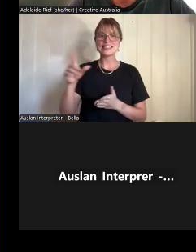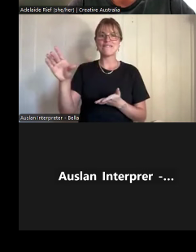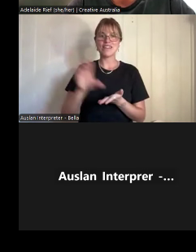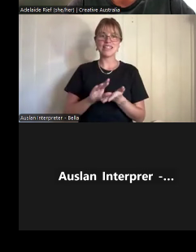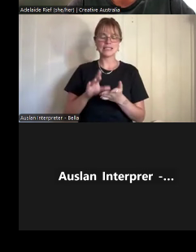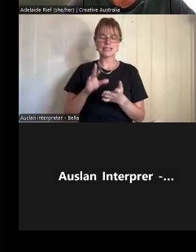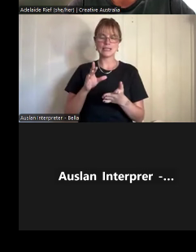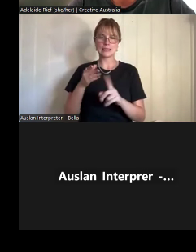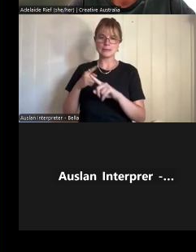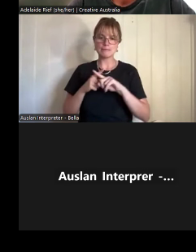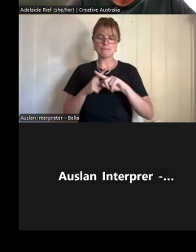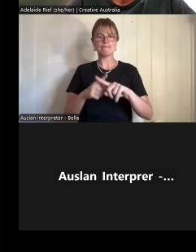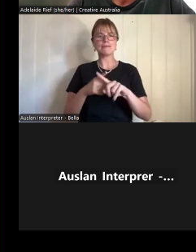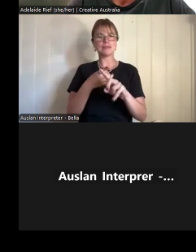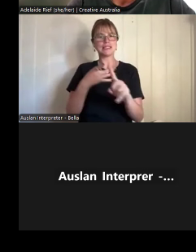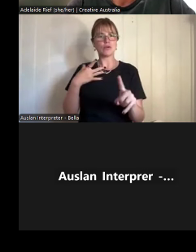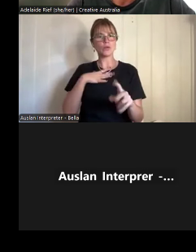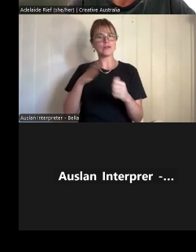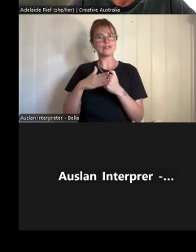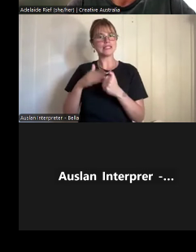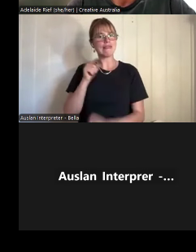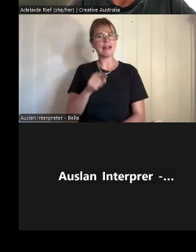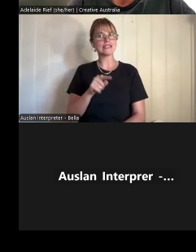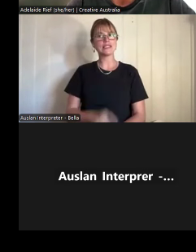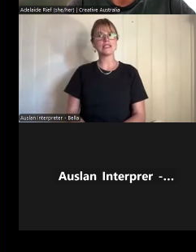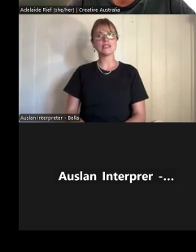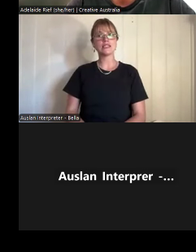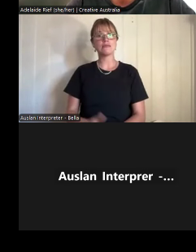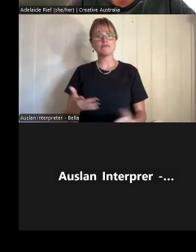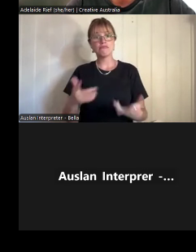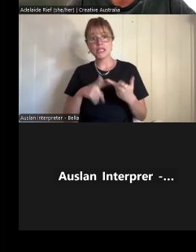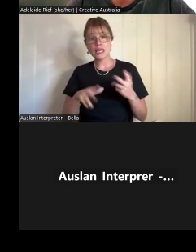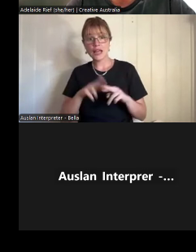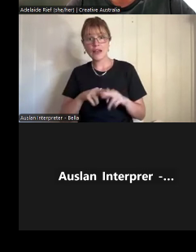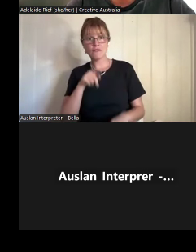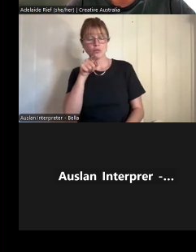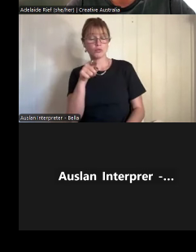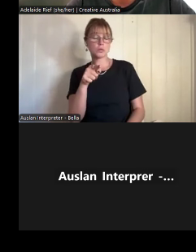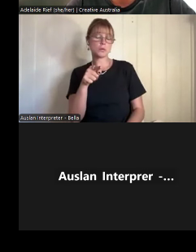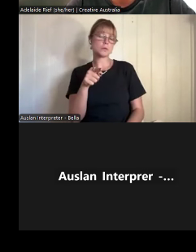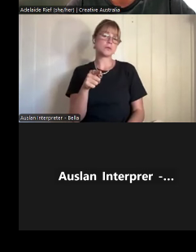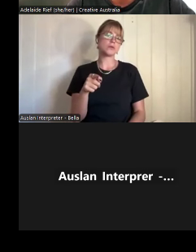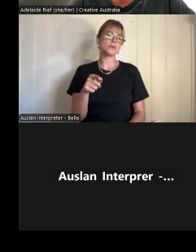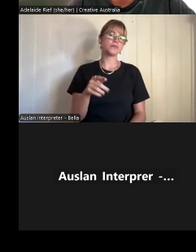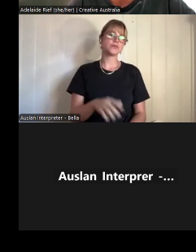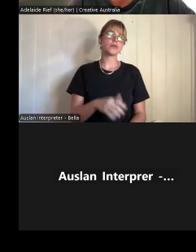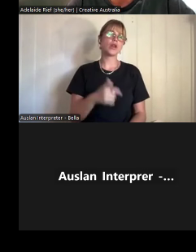at addressing that. If you are an individual and I will get to in a moment the very specific groups